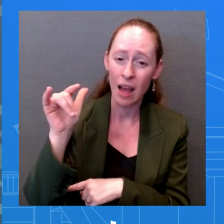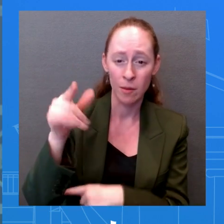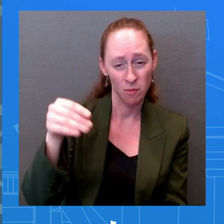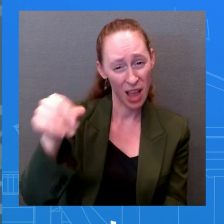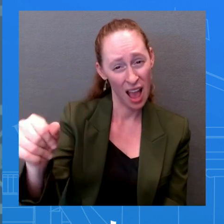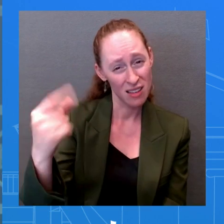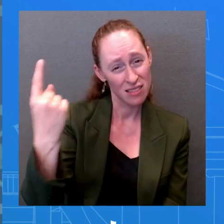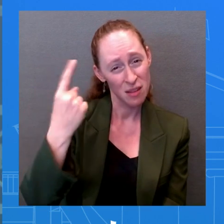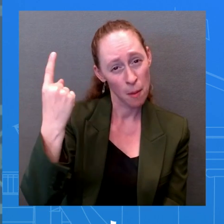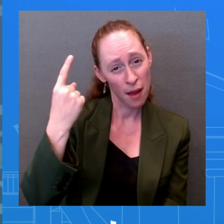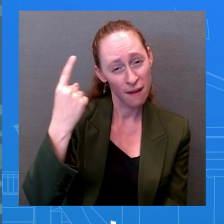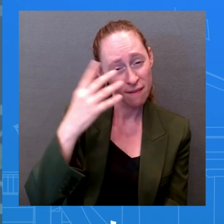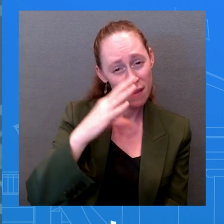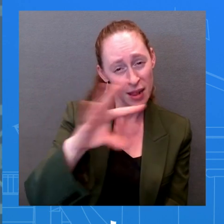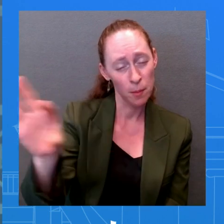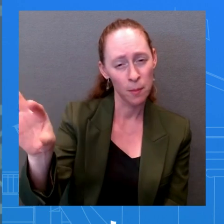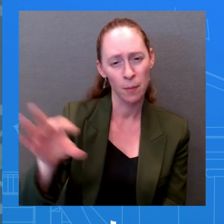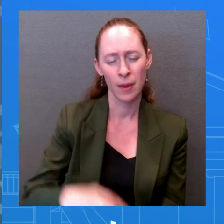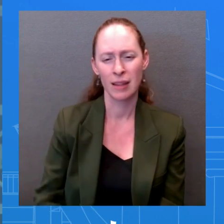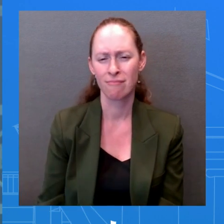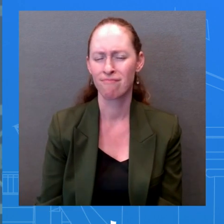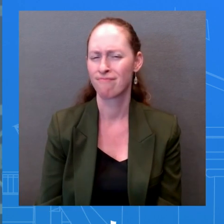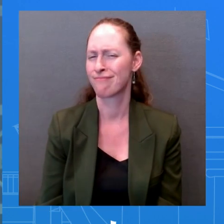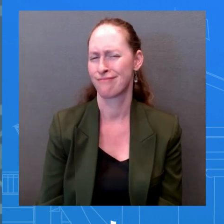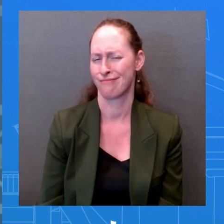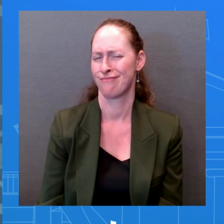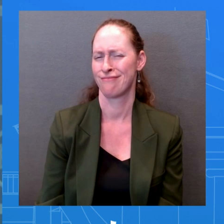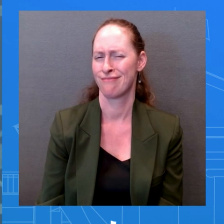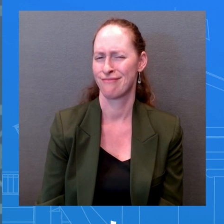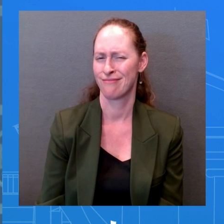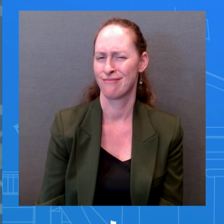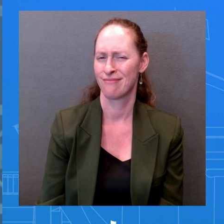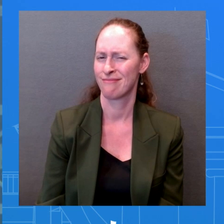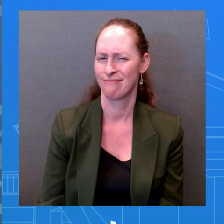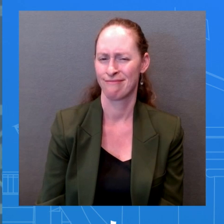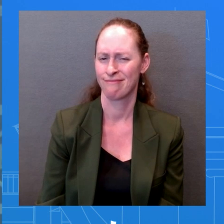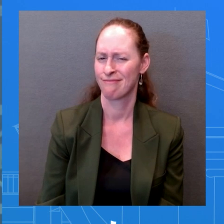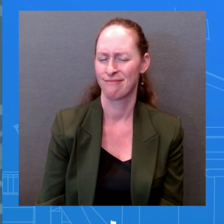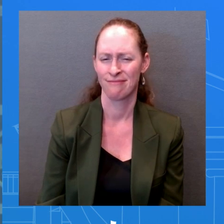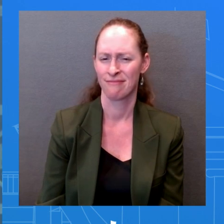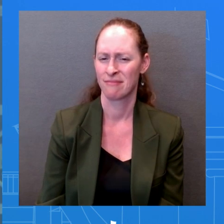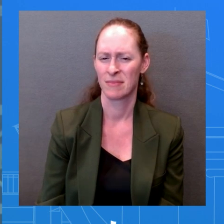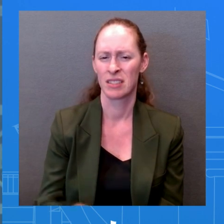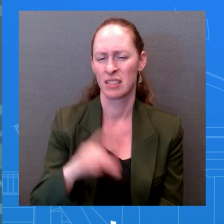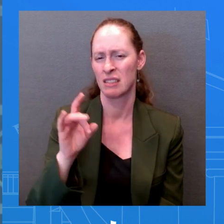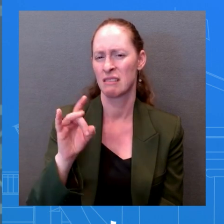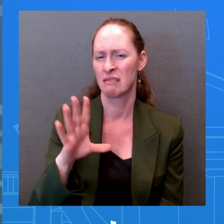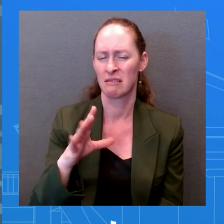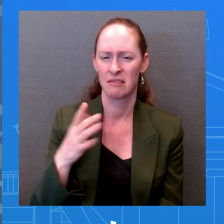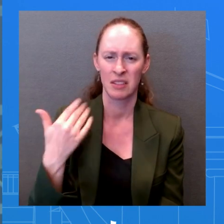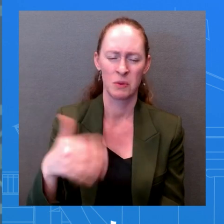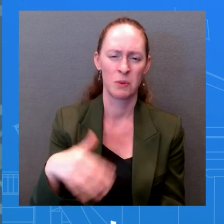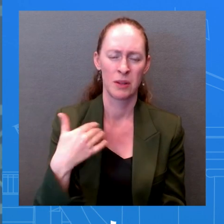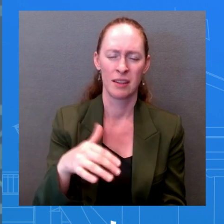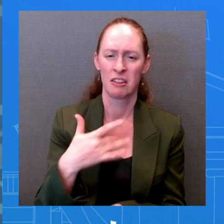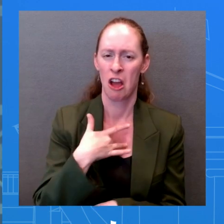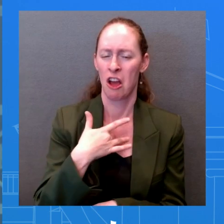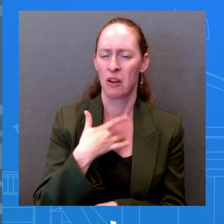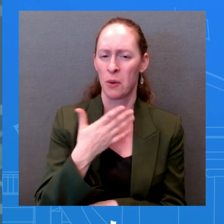it is indeed a political -- a political play. It's cruel. It is a cruel way for elected officials --